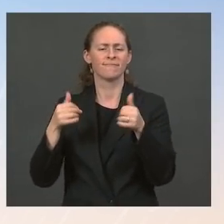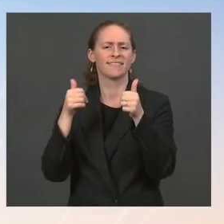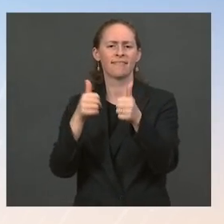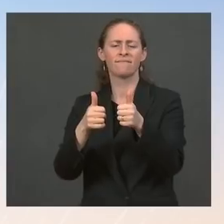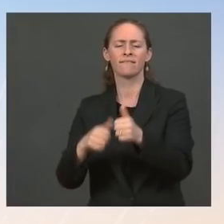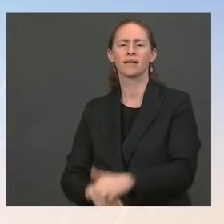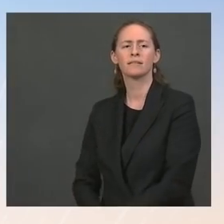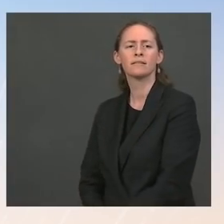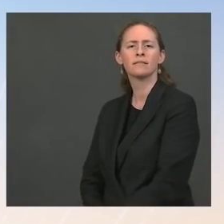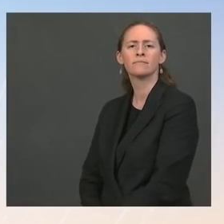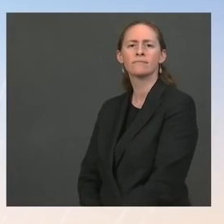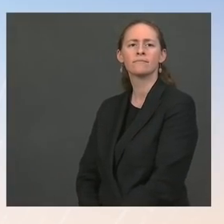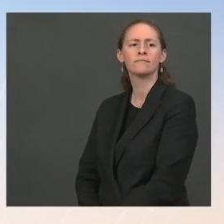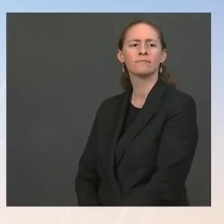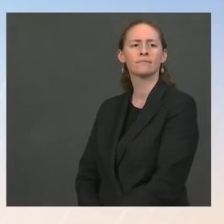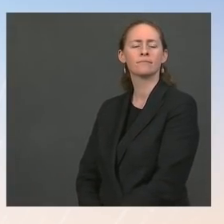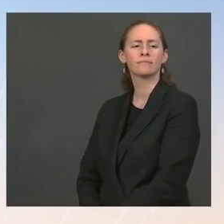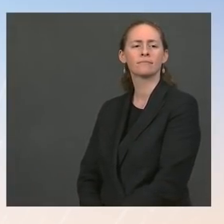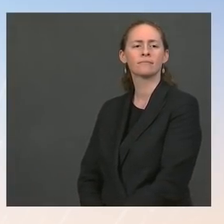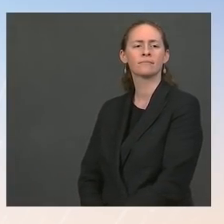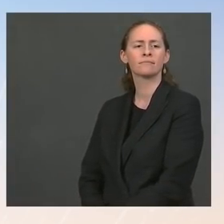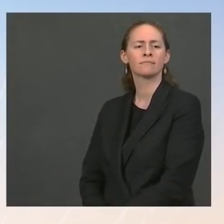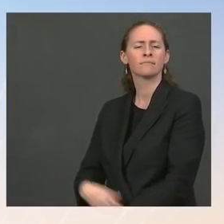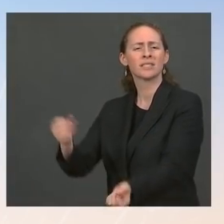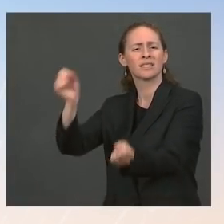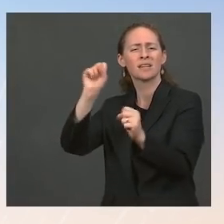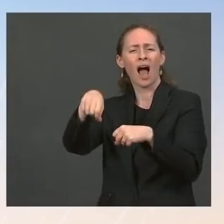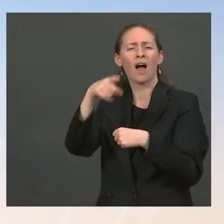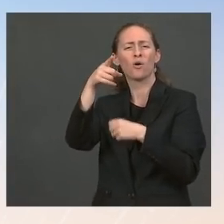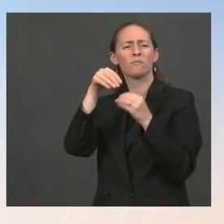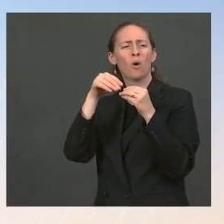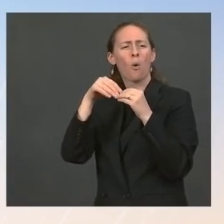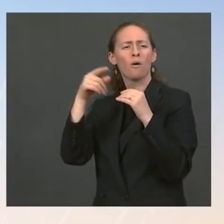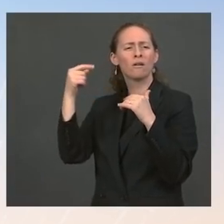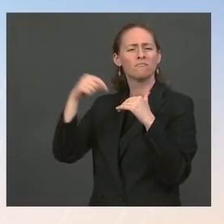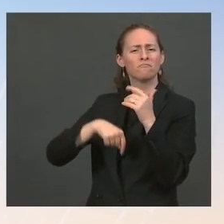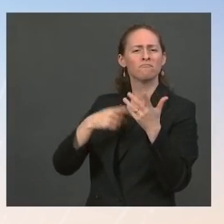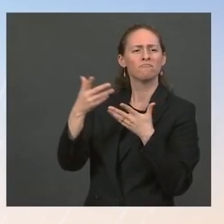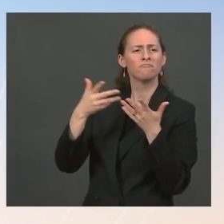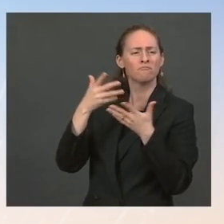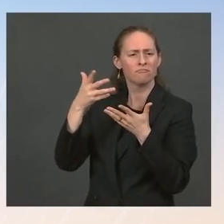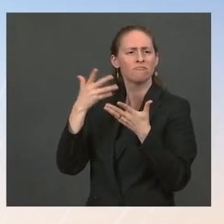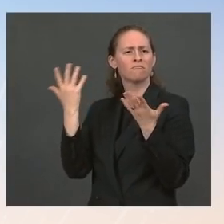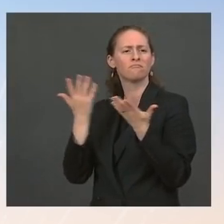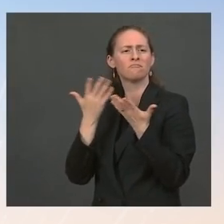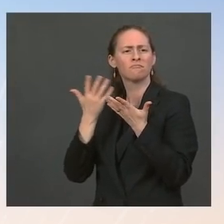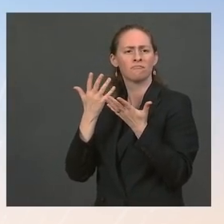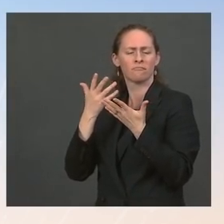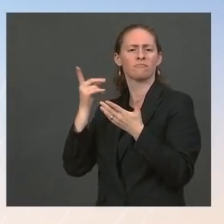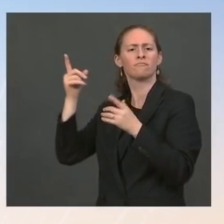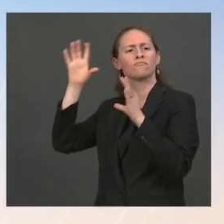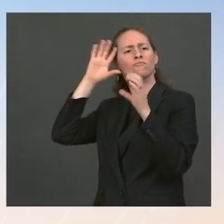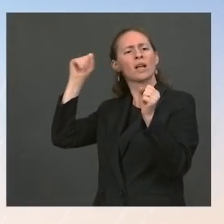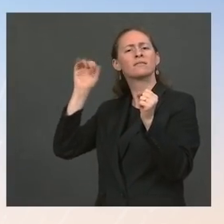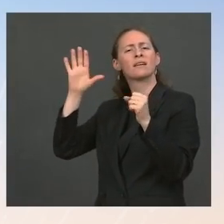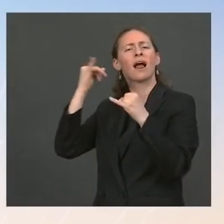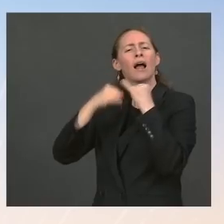Is there anything you can share about the President's last interaction with General Powell, whether they spoke on the phone, in person? Ms. Psaki: Yeah. That's a good question, Weijia.